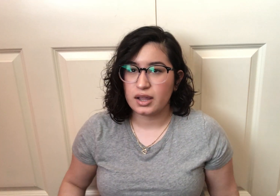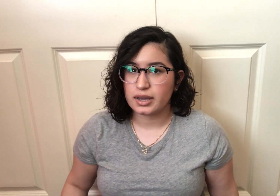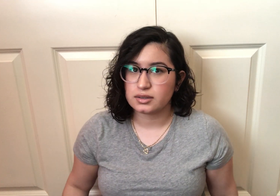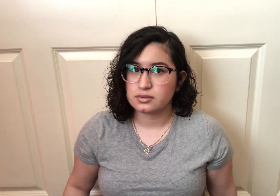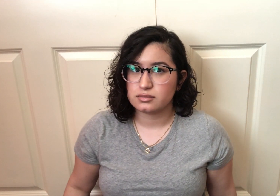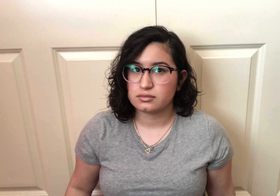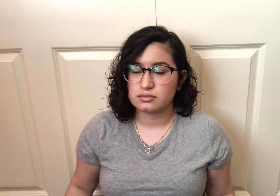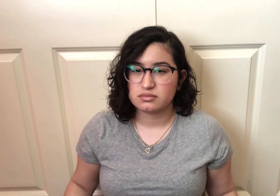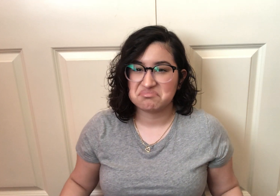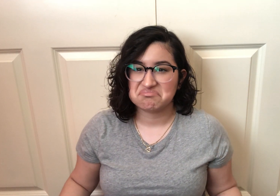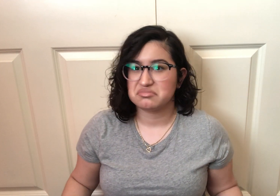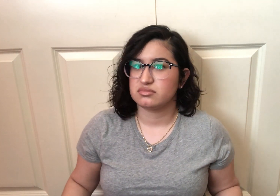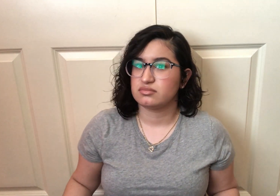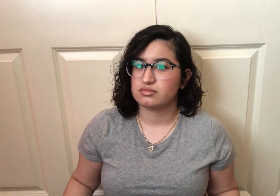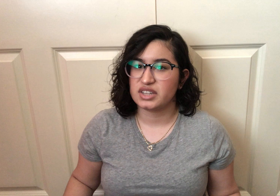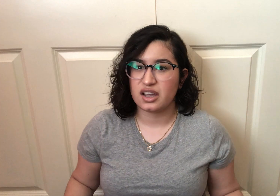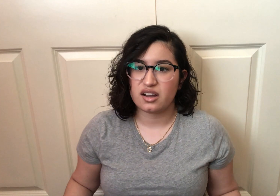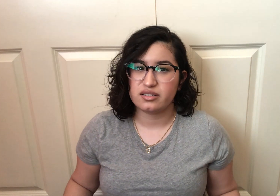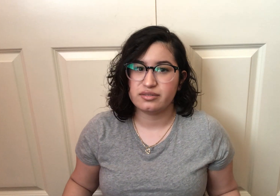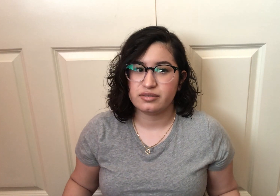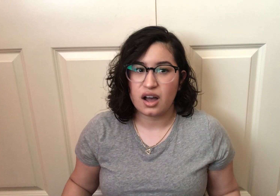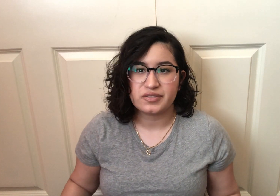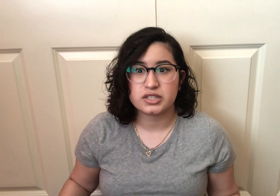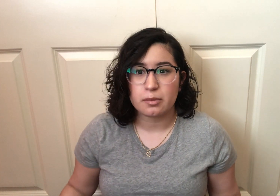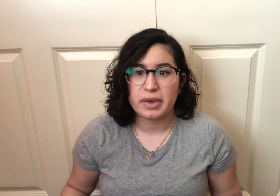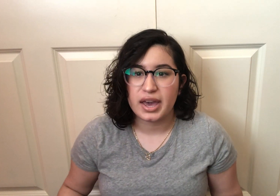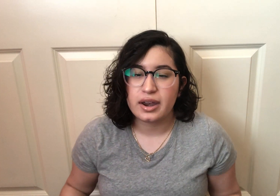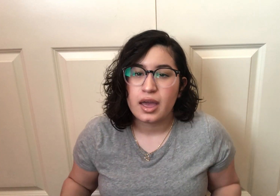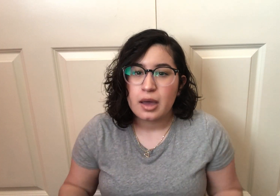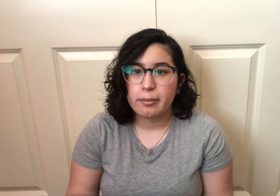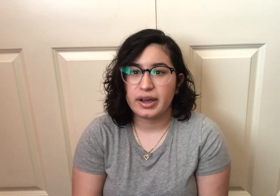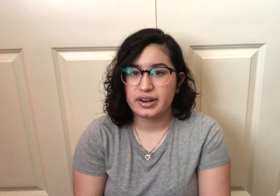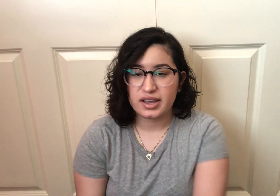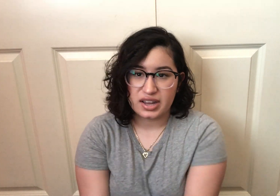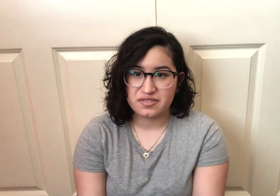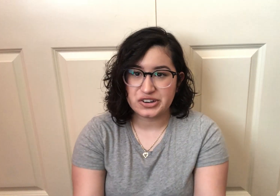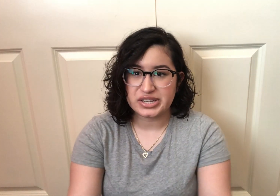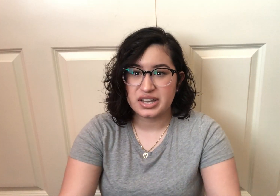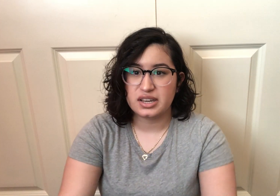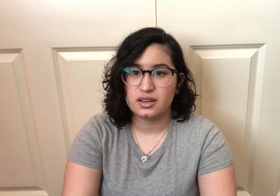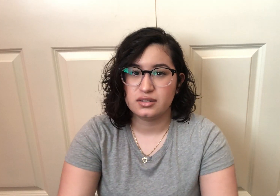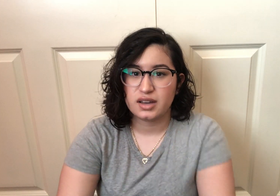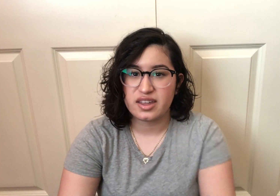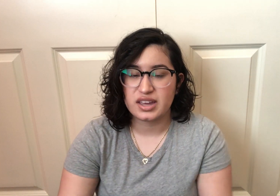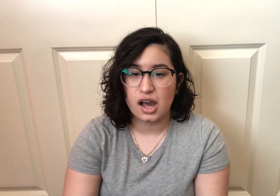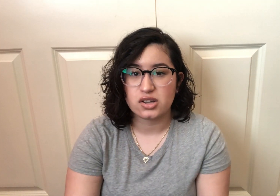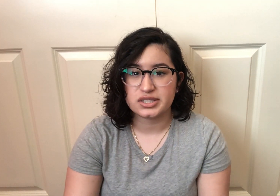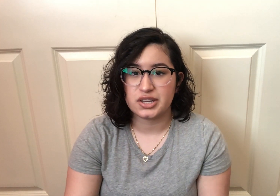can think of off the top of my head, but again if there's anything else that